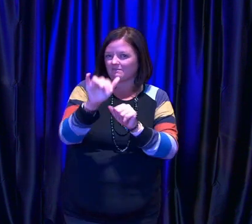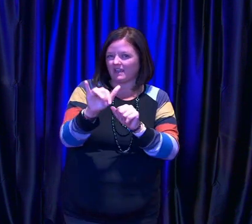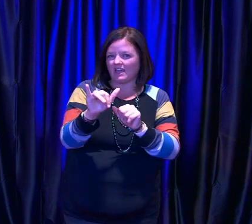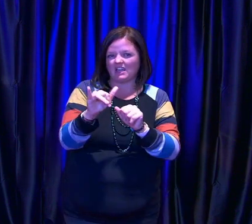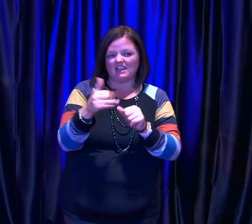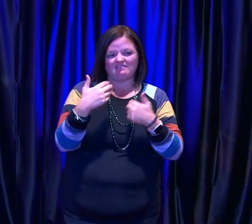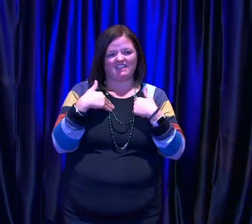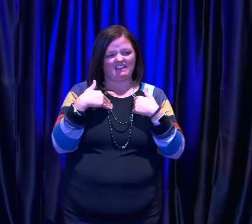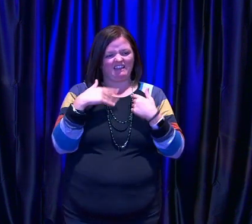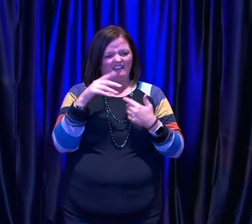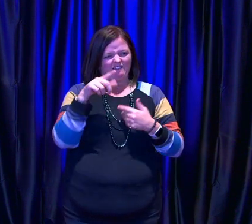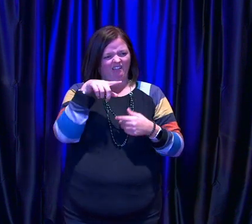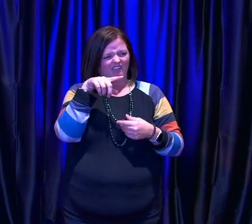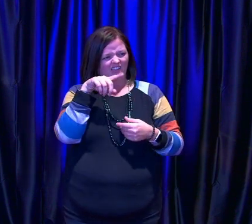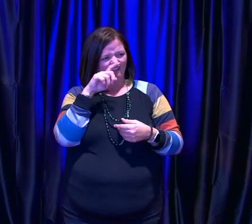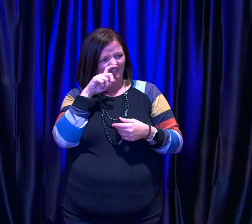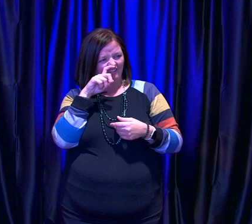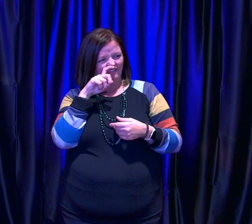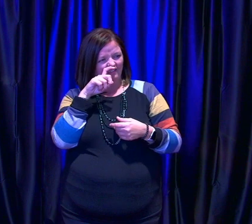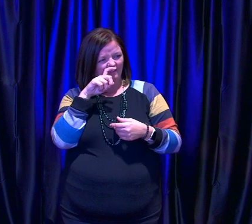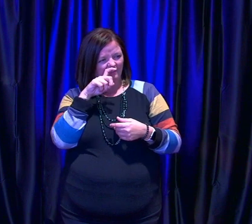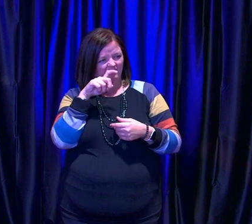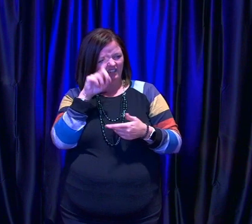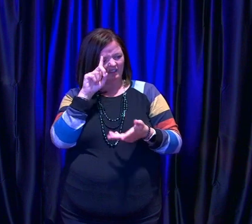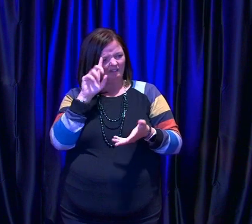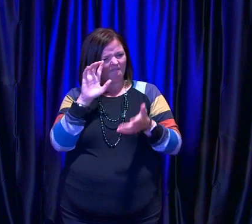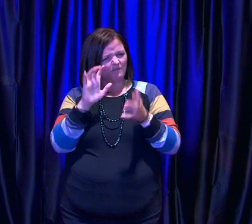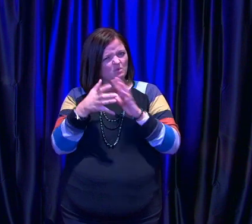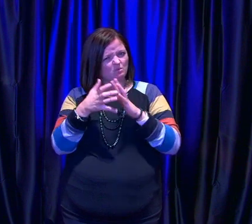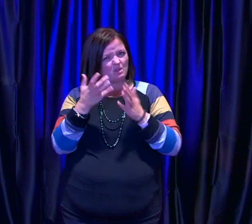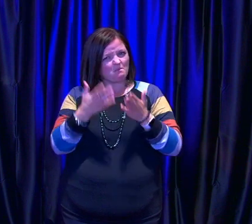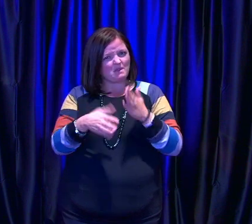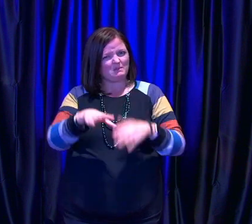their face that is puzzled or maybe frustrated or